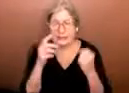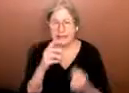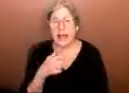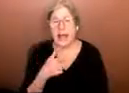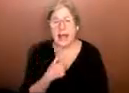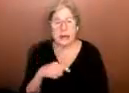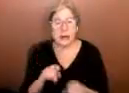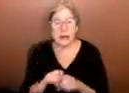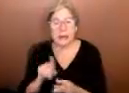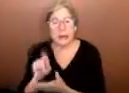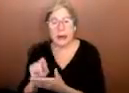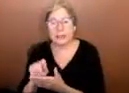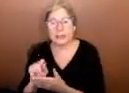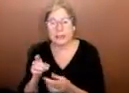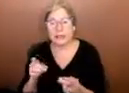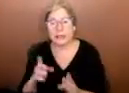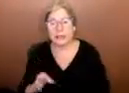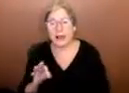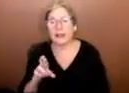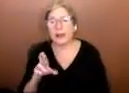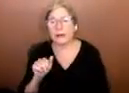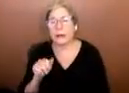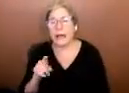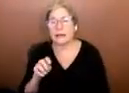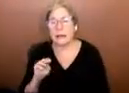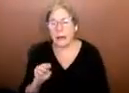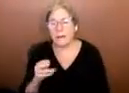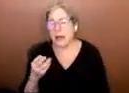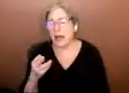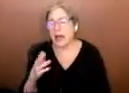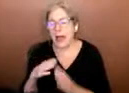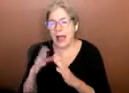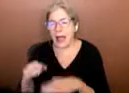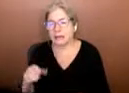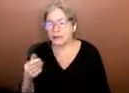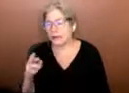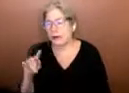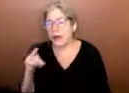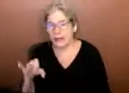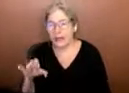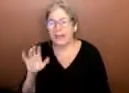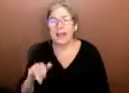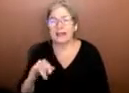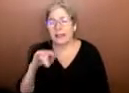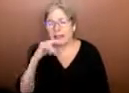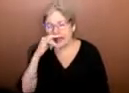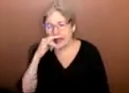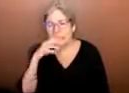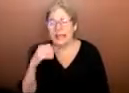publishing director of Random House graphic which is a kids NYA graphic novel